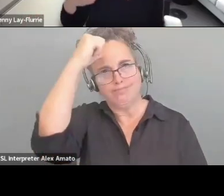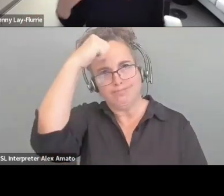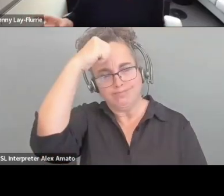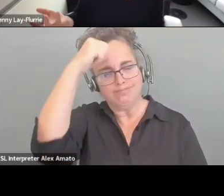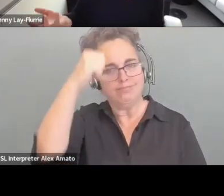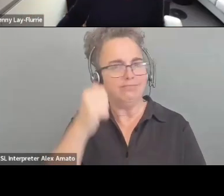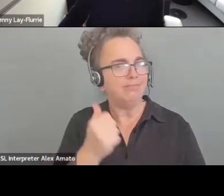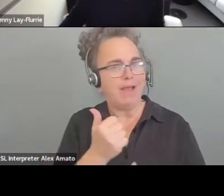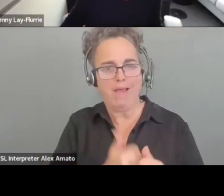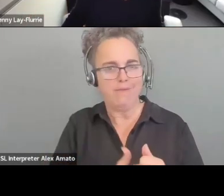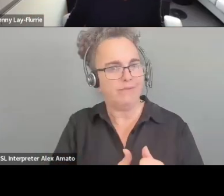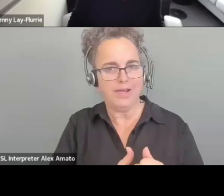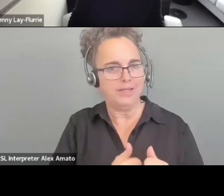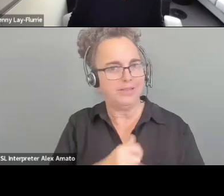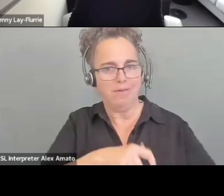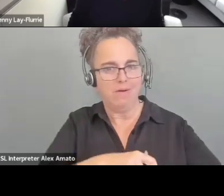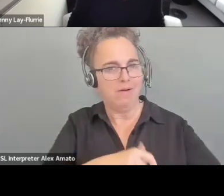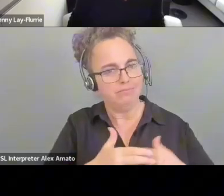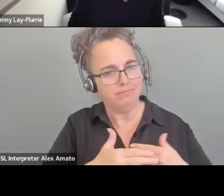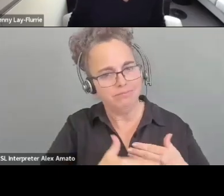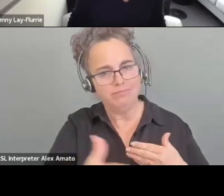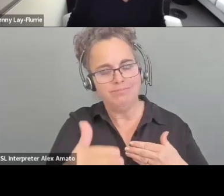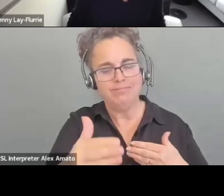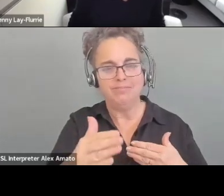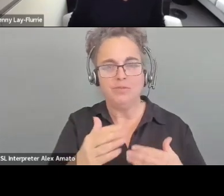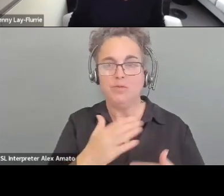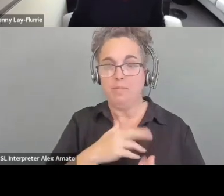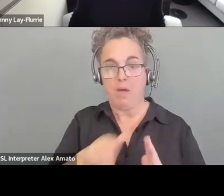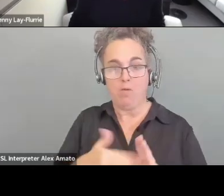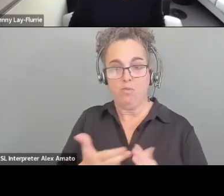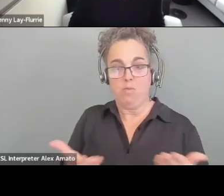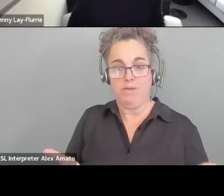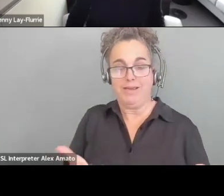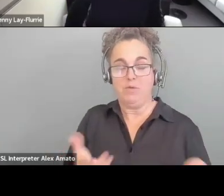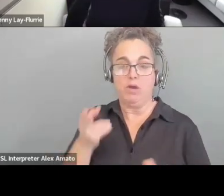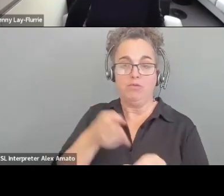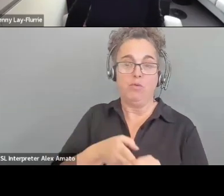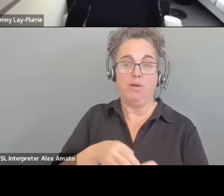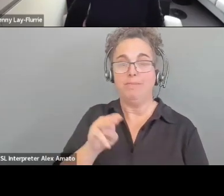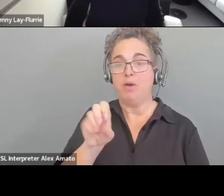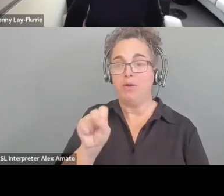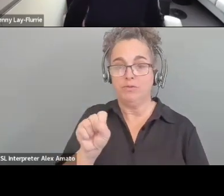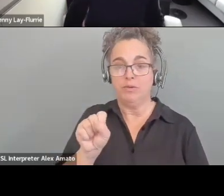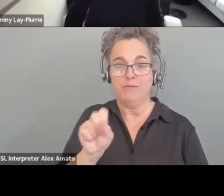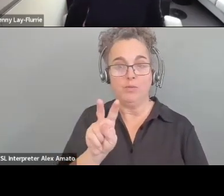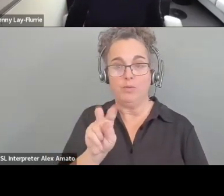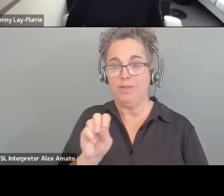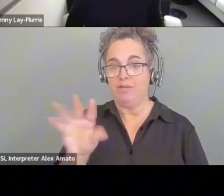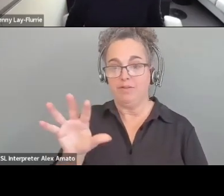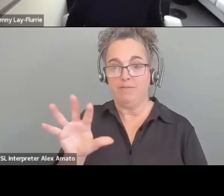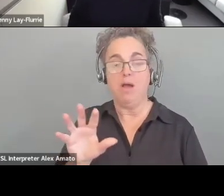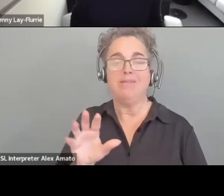In fact, as I came into this role, I came to Microsoft in 2005 to work on a little product called Hotmail,